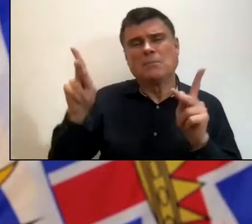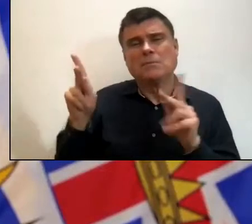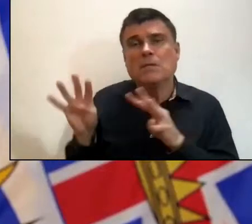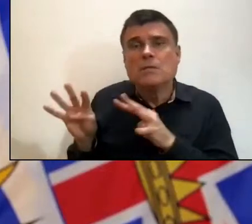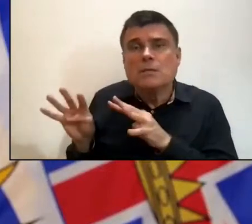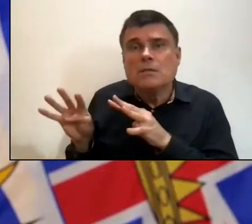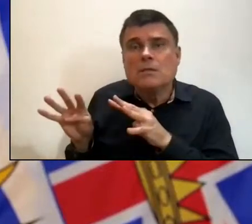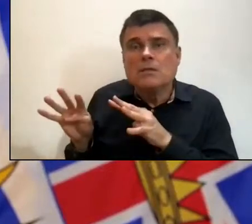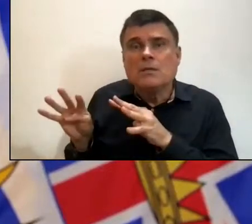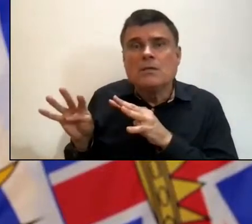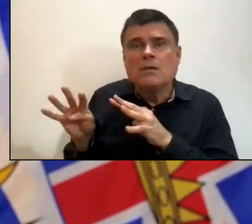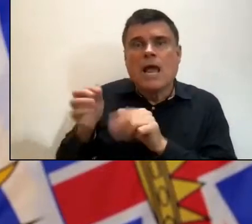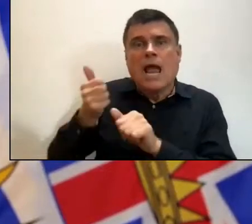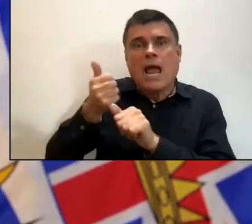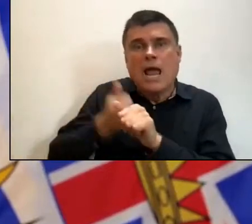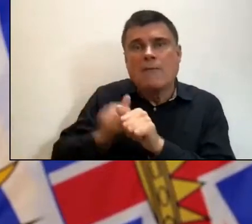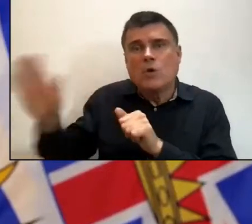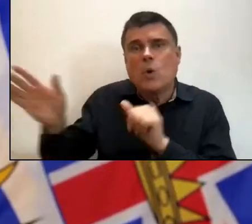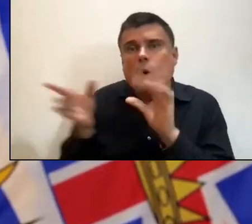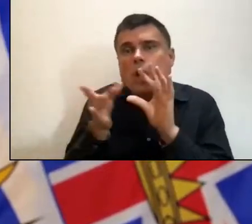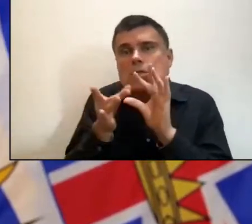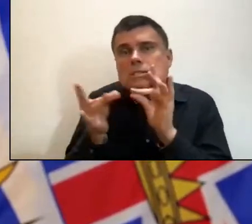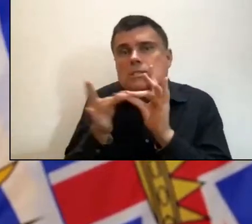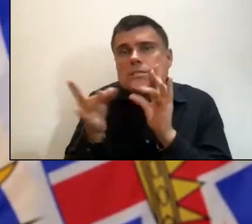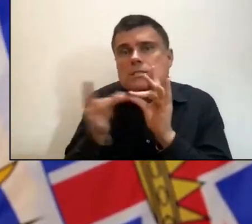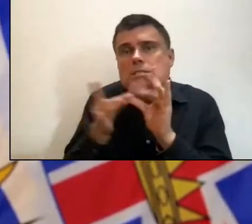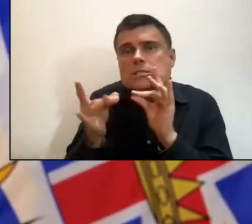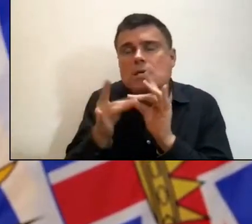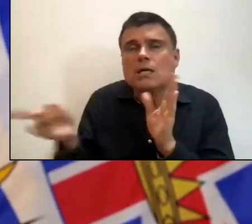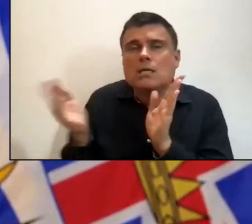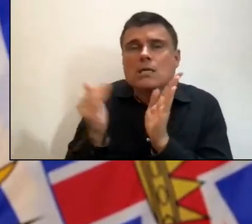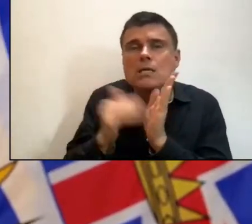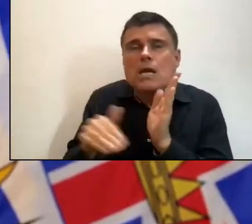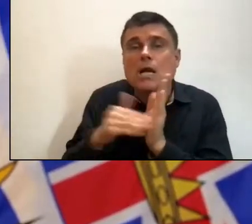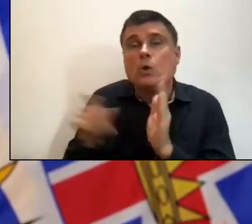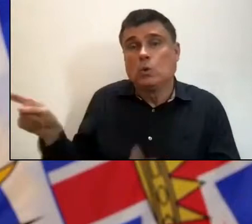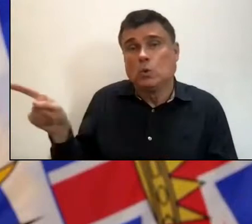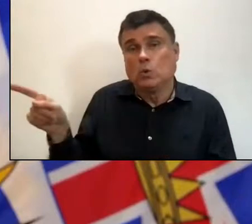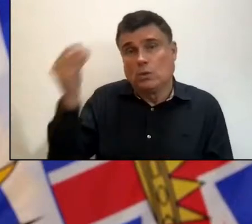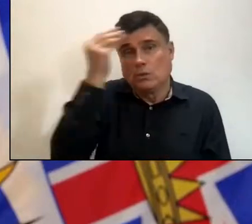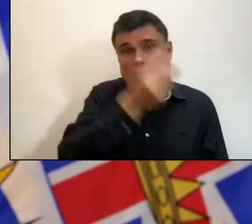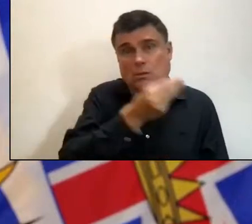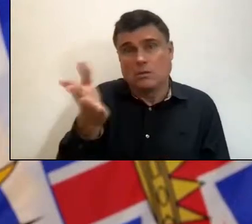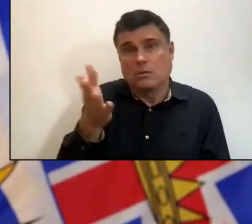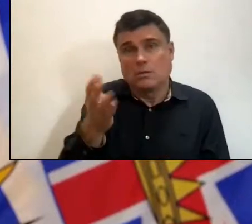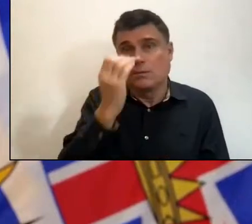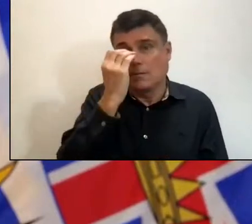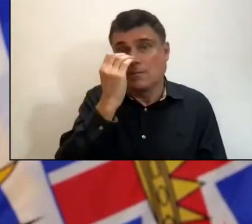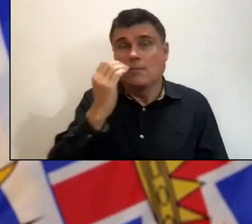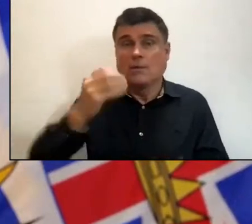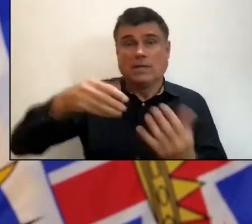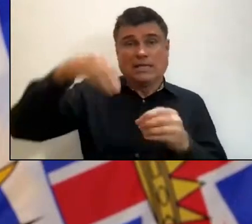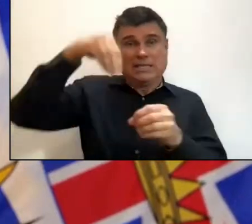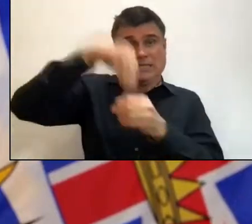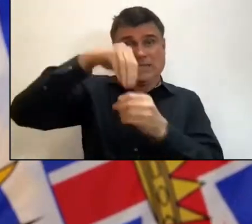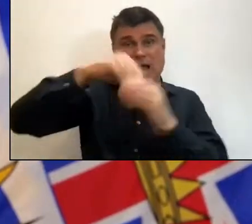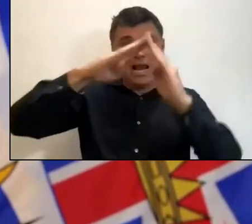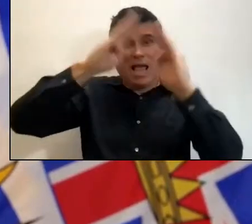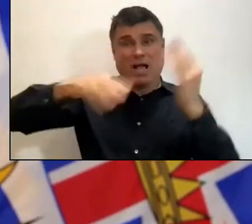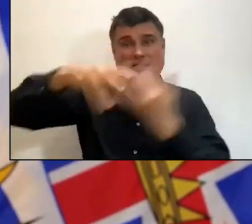things here that you said again and again is that social gatherings inside people's homes